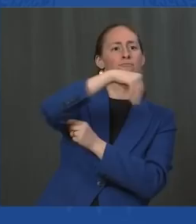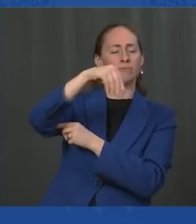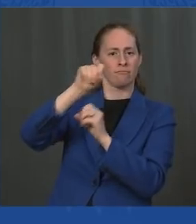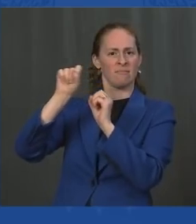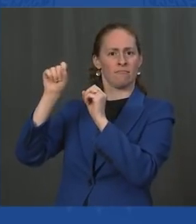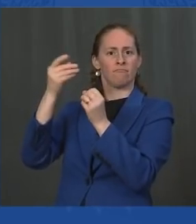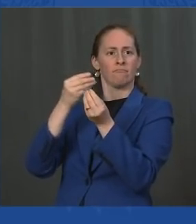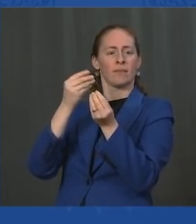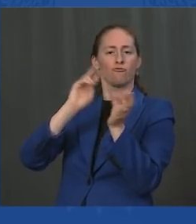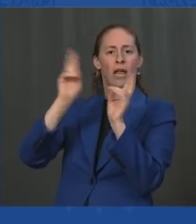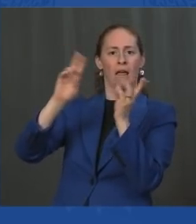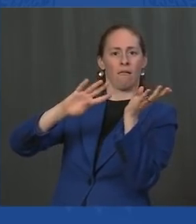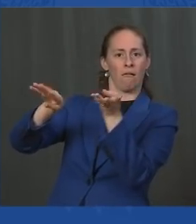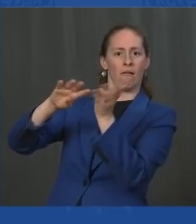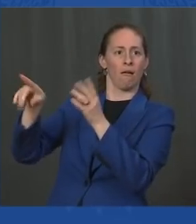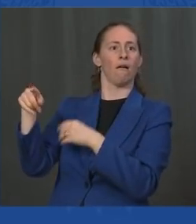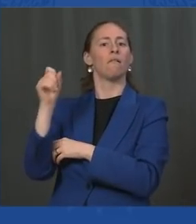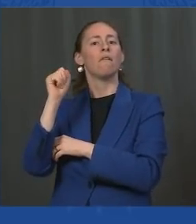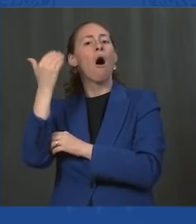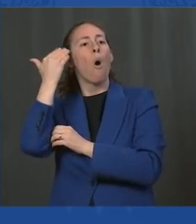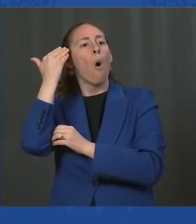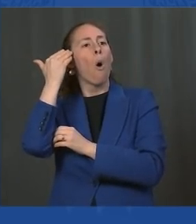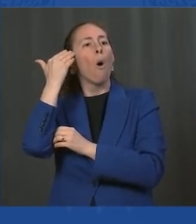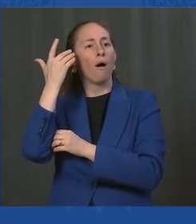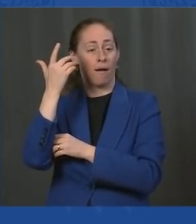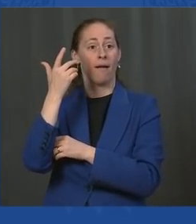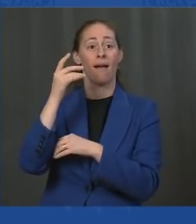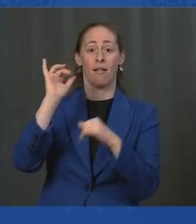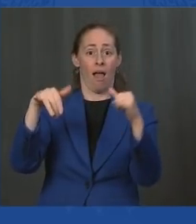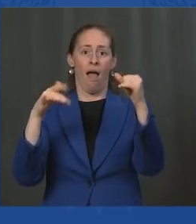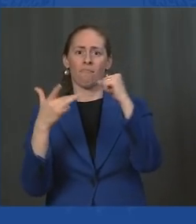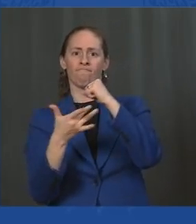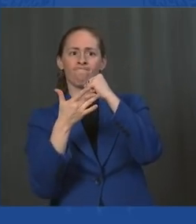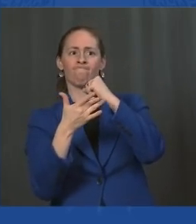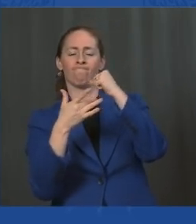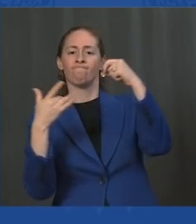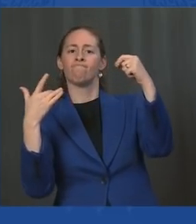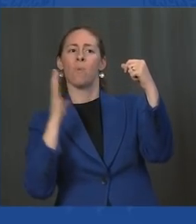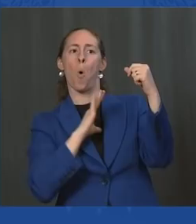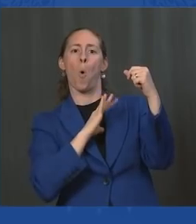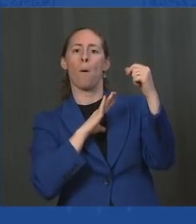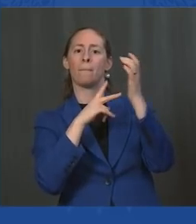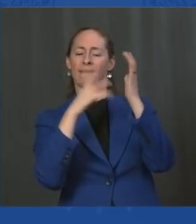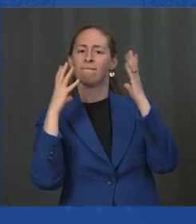Drones and satellites can make the work faster by getting to the places that are most desperately in need.